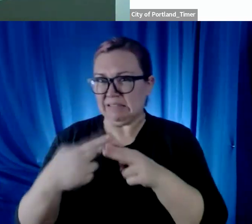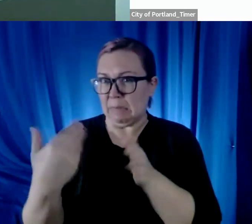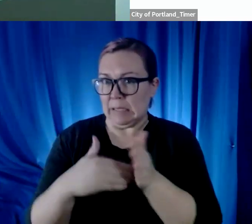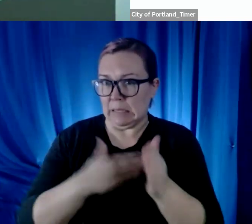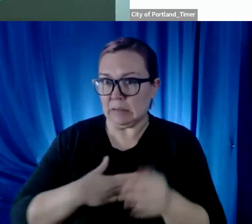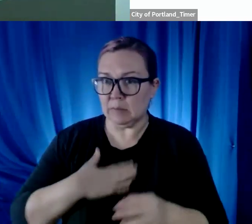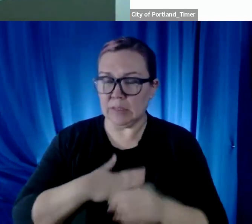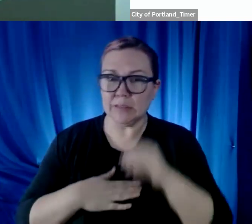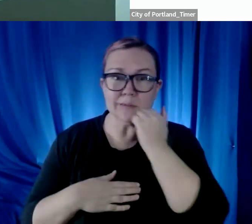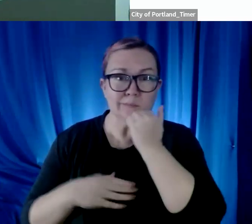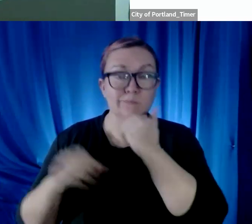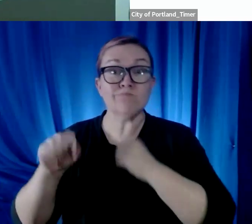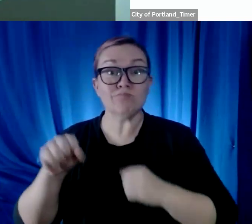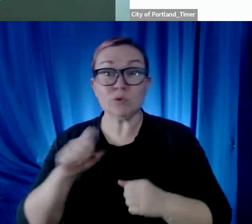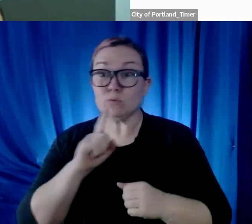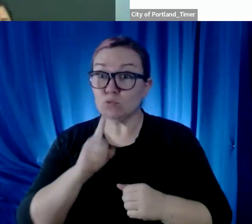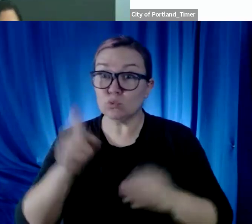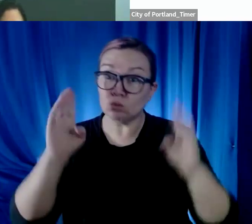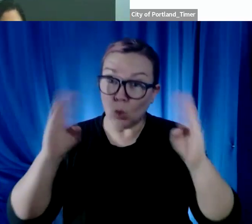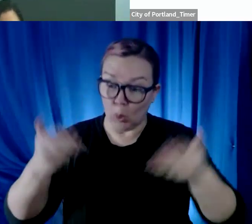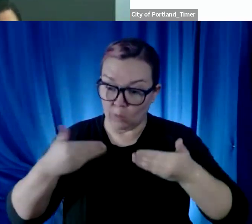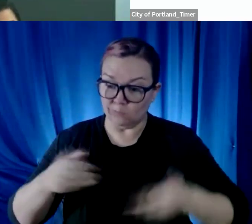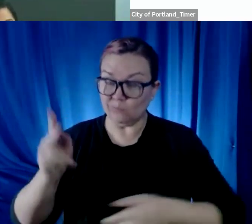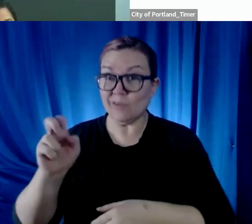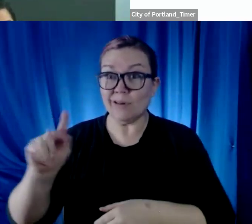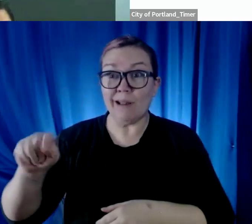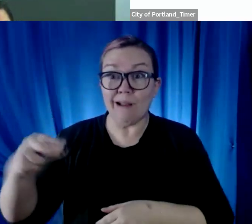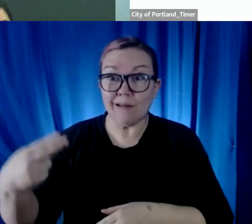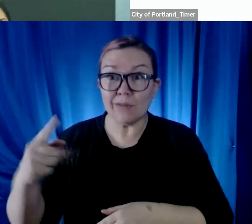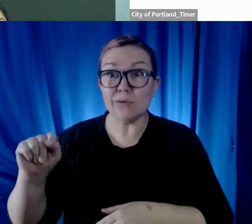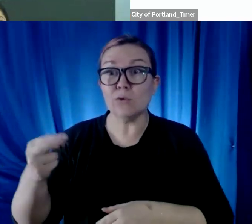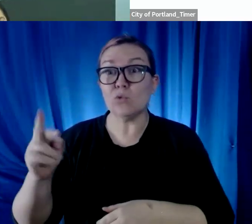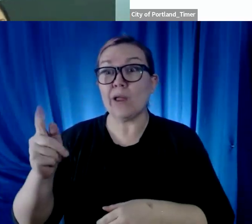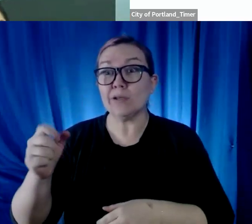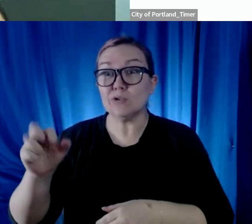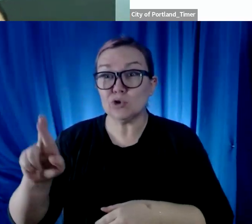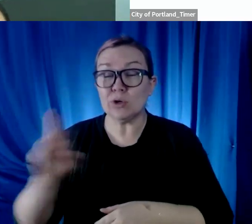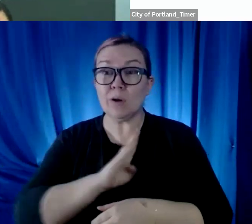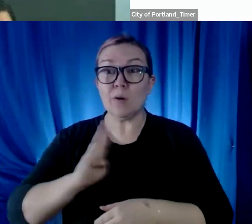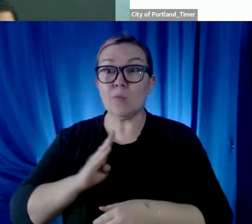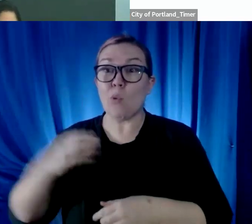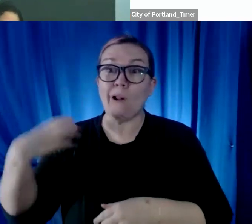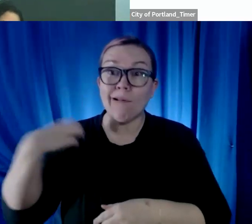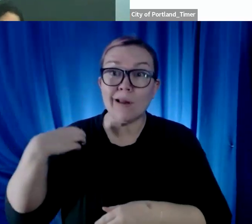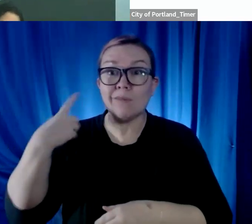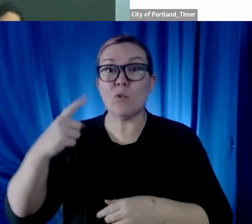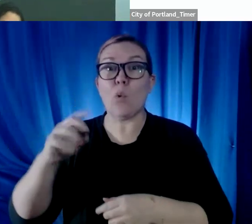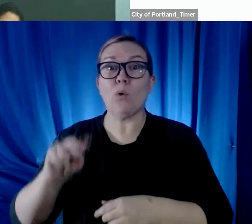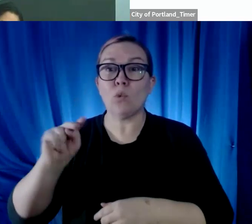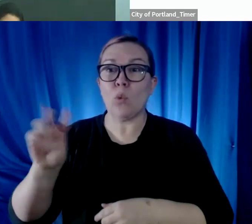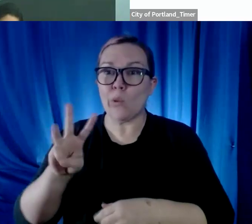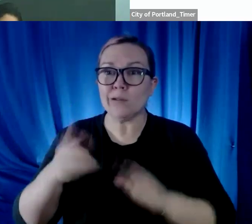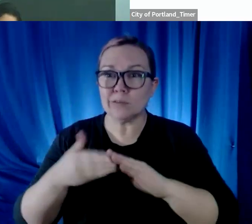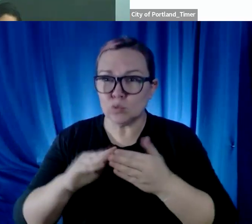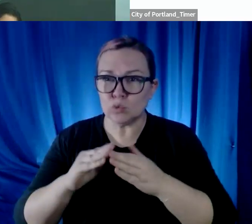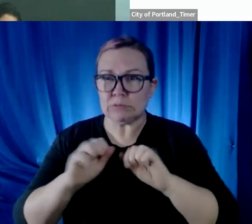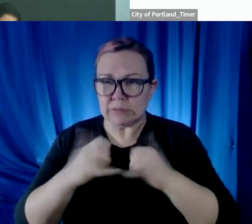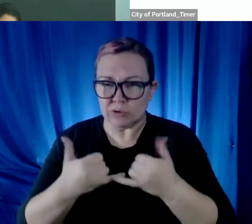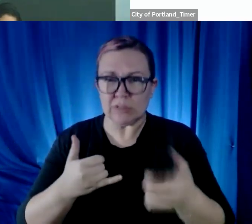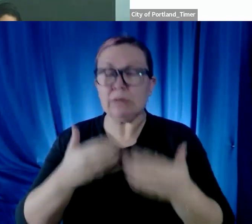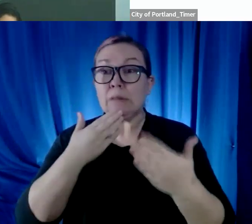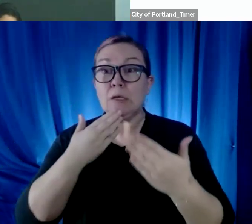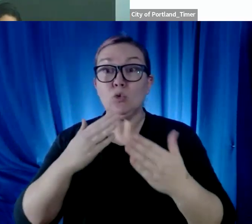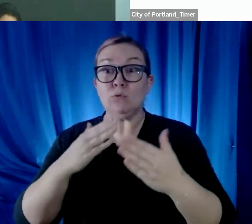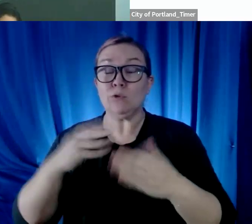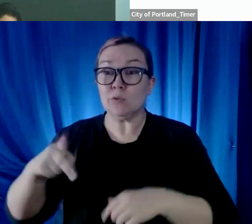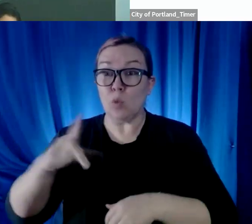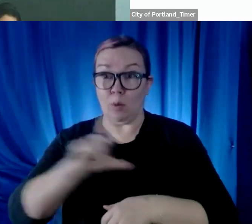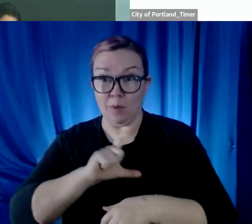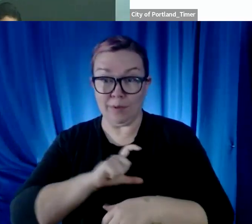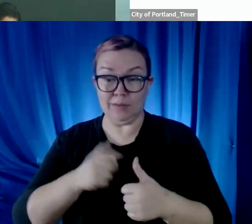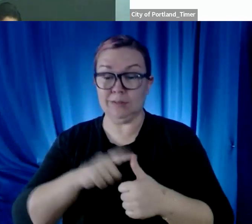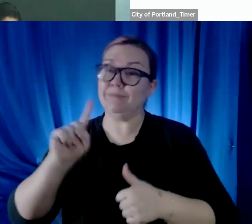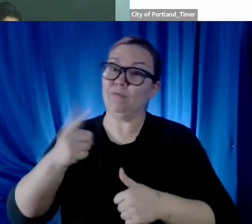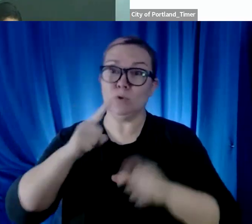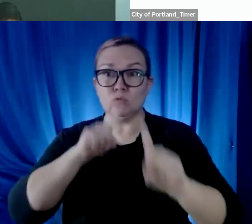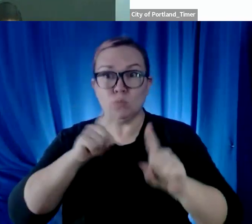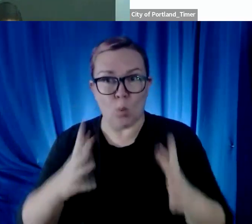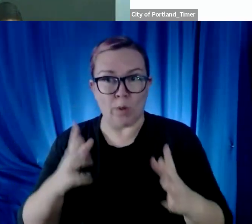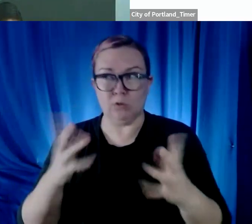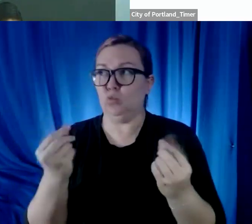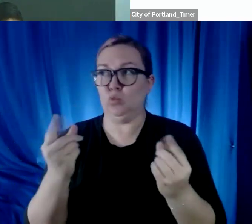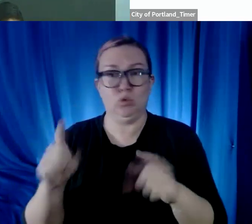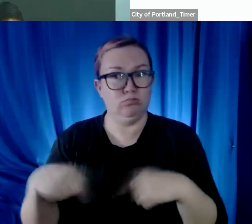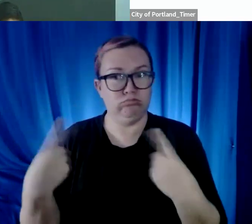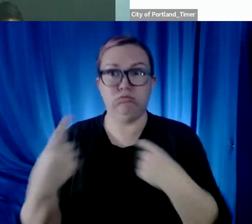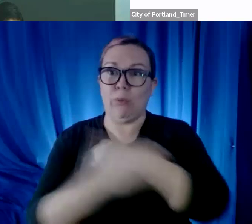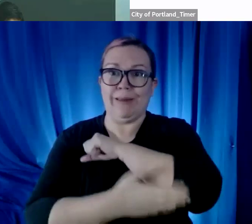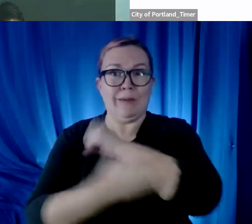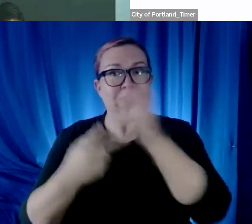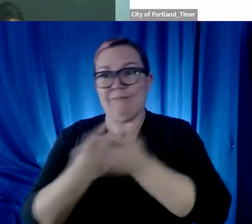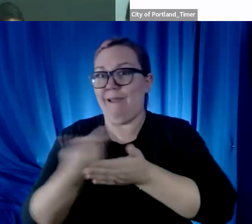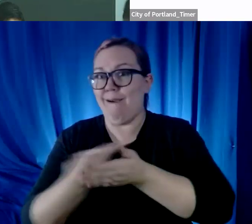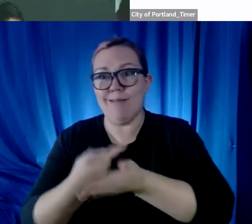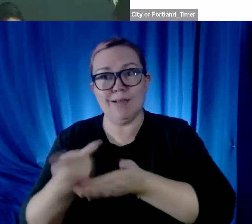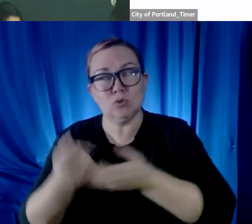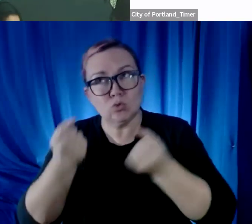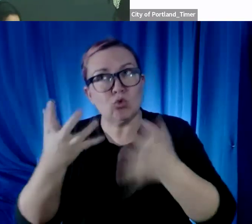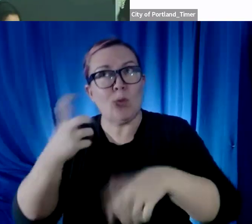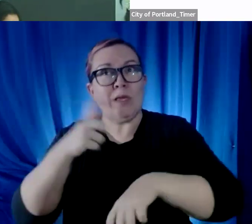City Councillors and Mayor Wilson, I am Kenneth thrasher of Northwest Portland. I'm the board chair for the Northwest Community Conservancy I want to start by thanking the Portland Police Bureau and first responders for all they have done While the county has failed us in so many counts in dealing with unsheltered homeless.